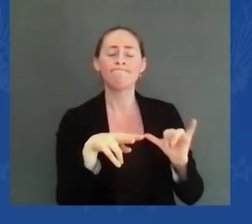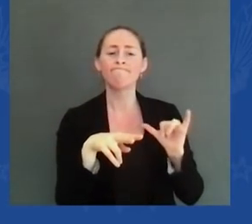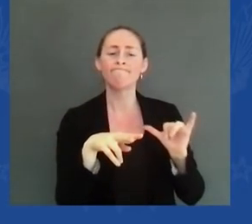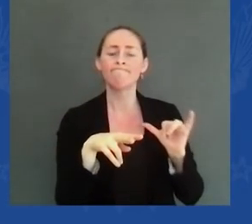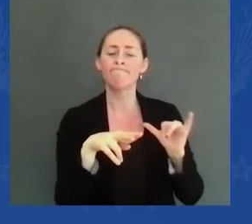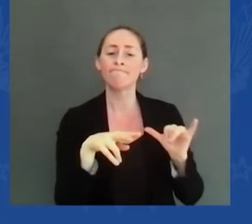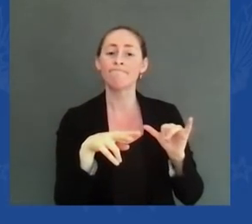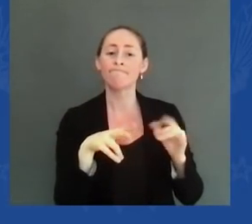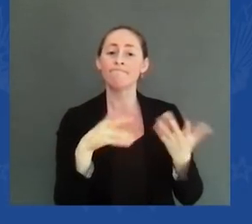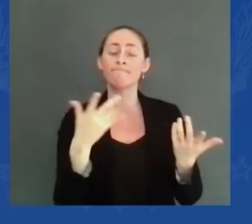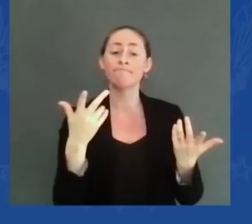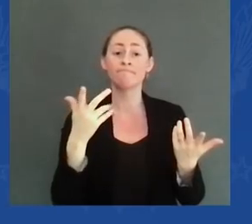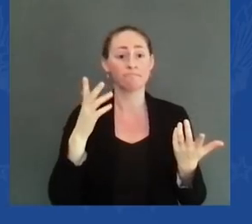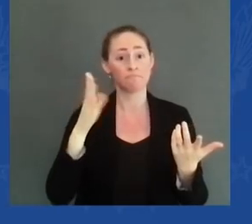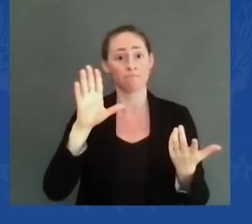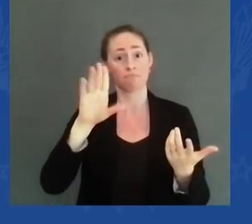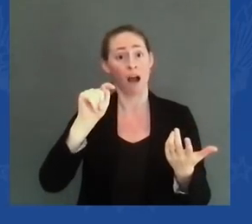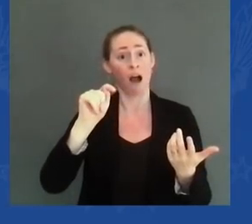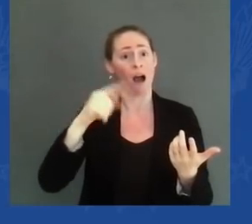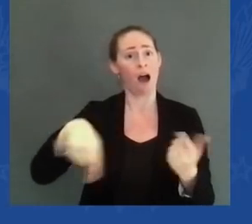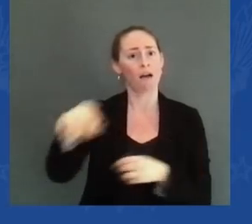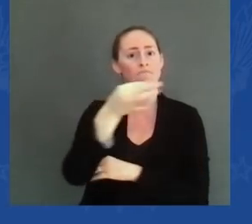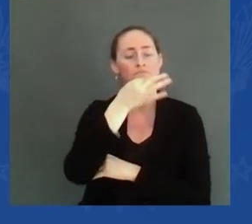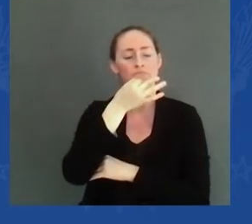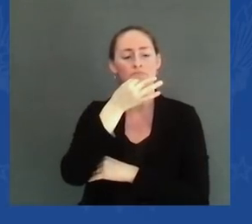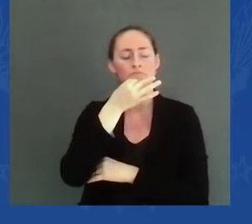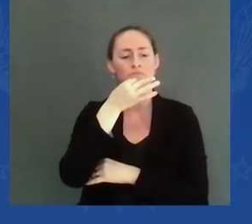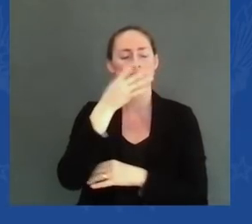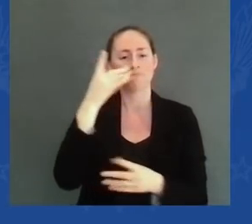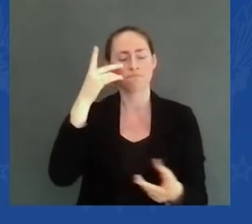And I think what people are seeing across this country --